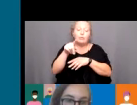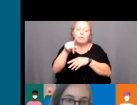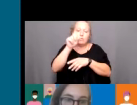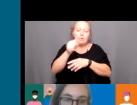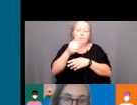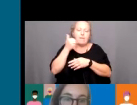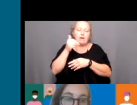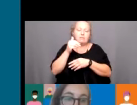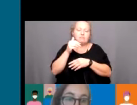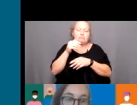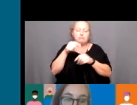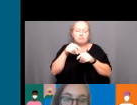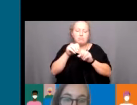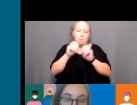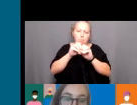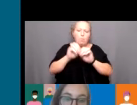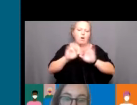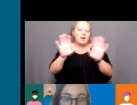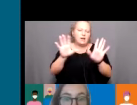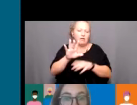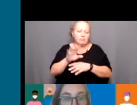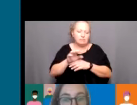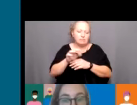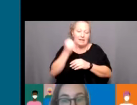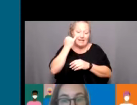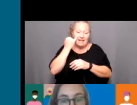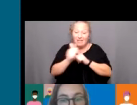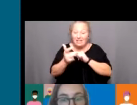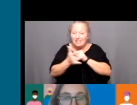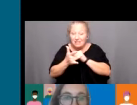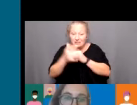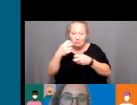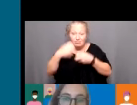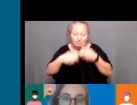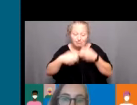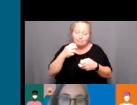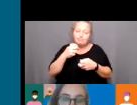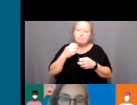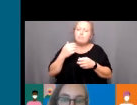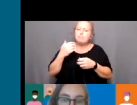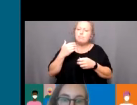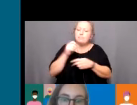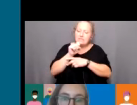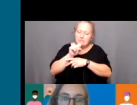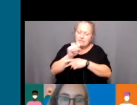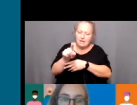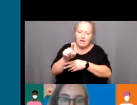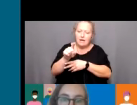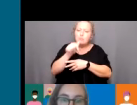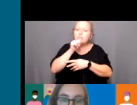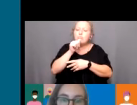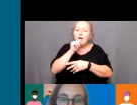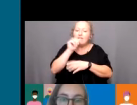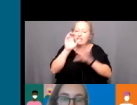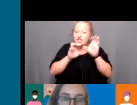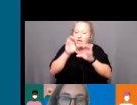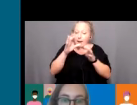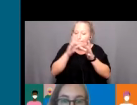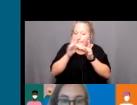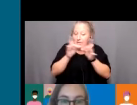And if you are having any technical difficulties, please send a private chat to myself.